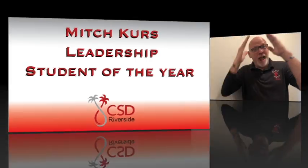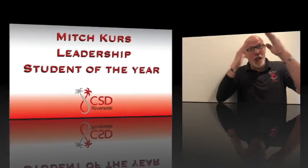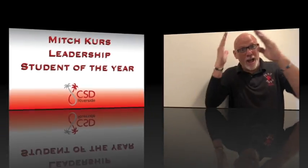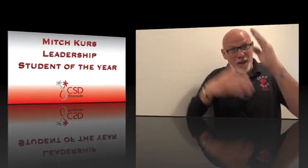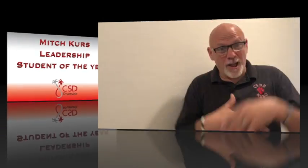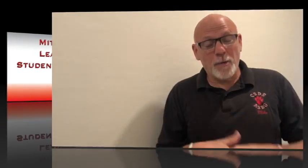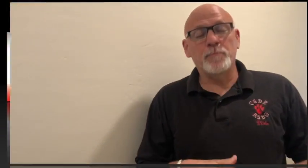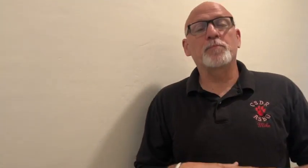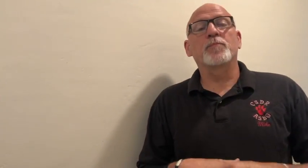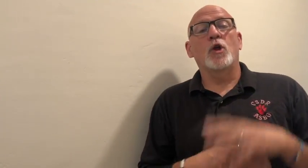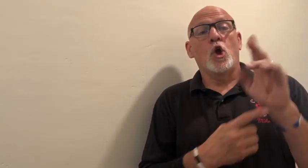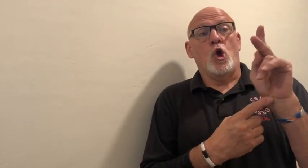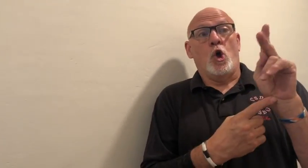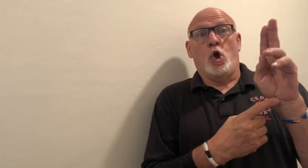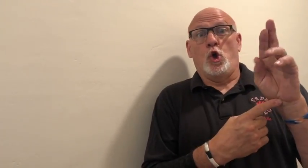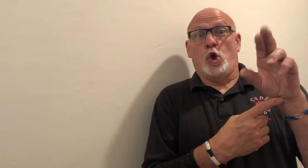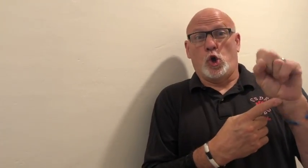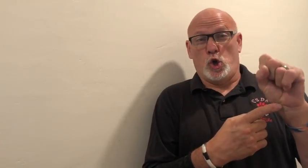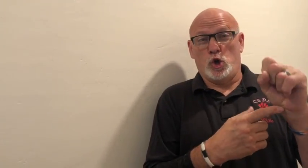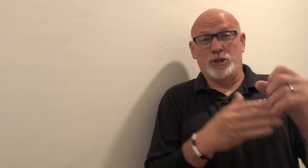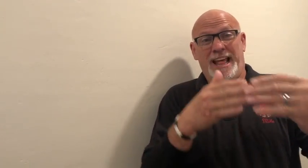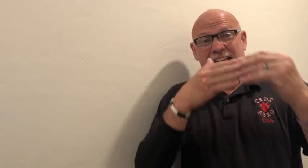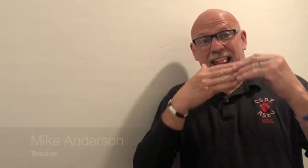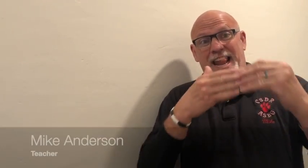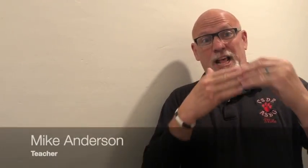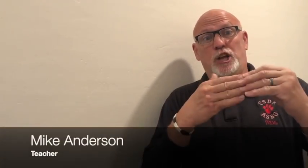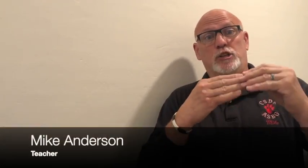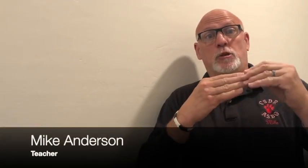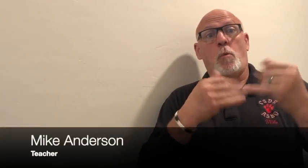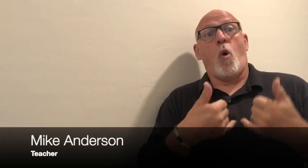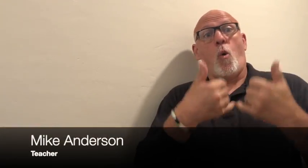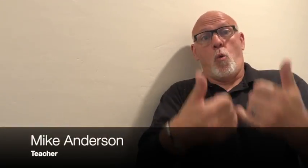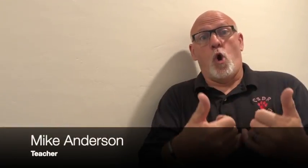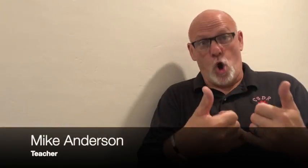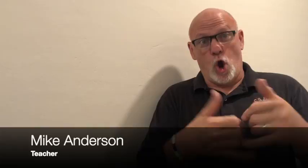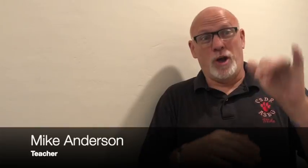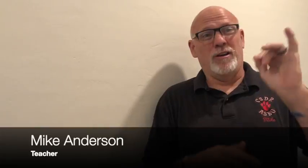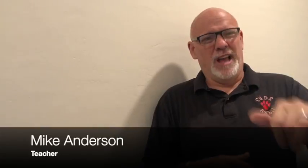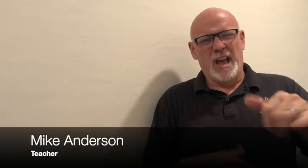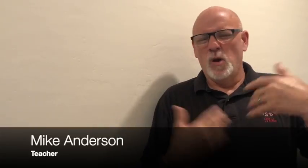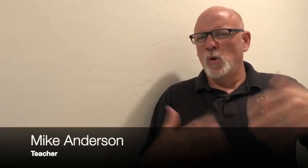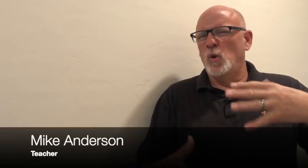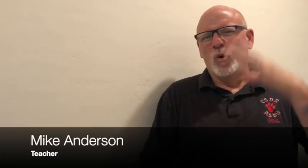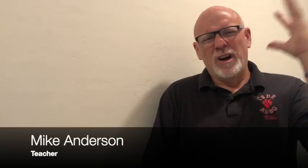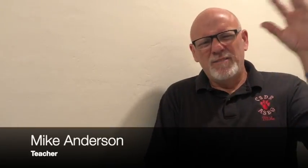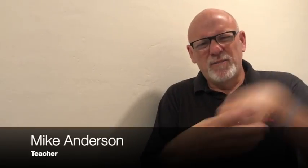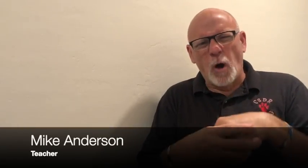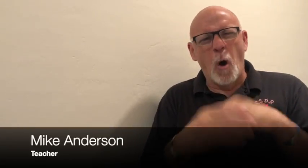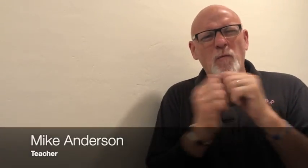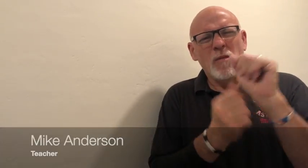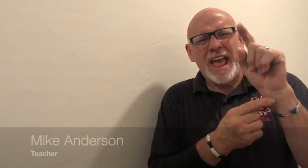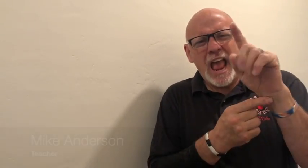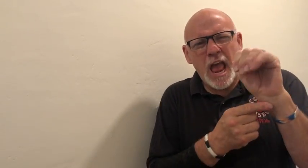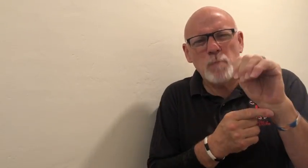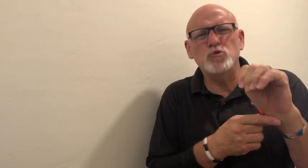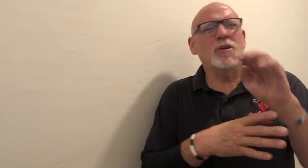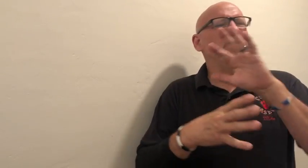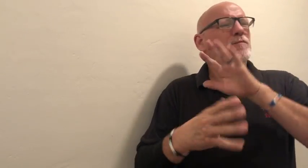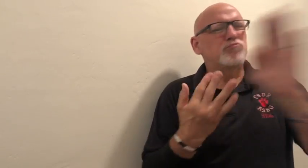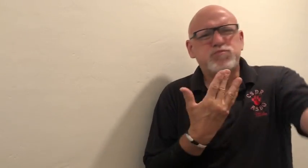Hello OK, so here we have the Kerr's Leadership Award. A student that's involved with